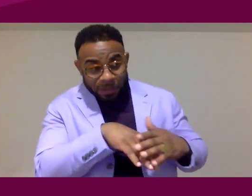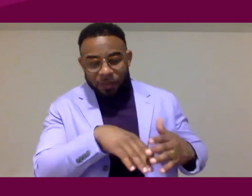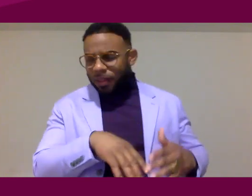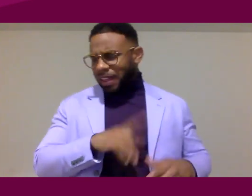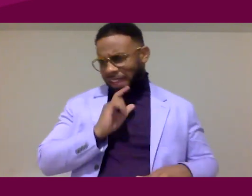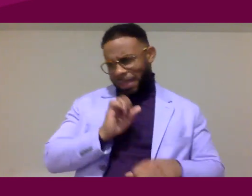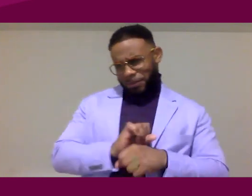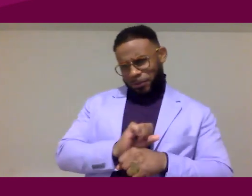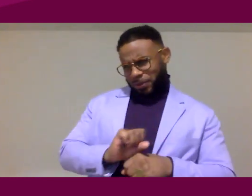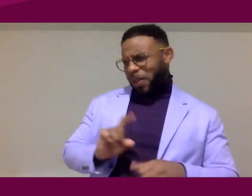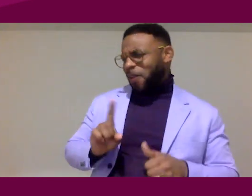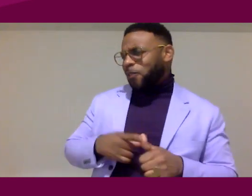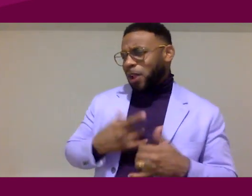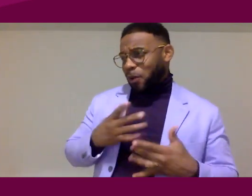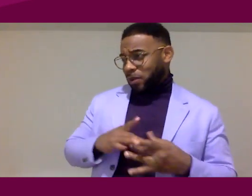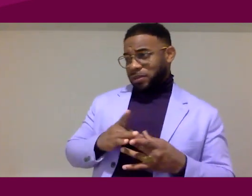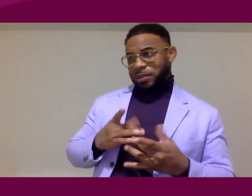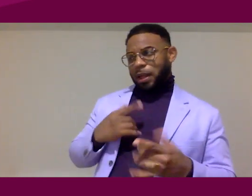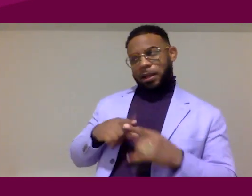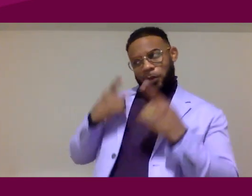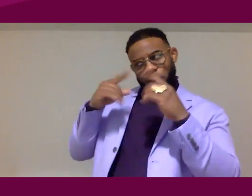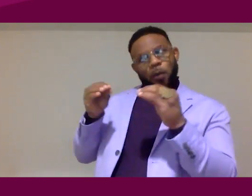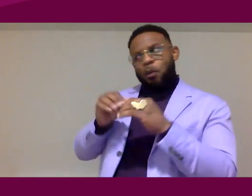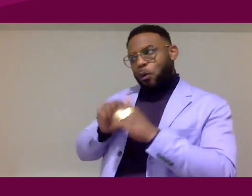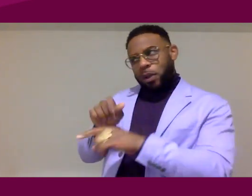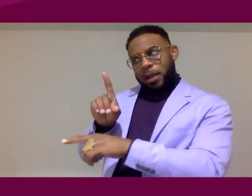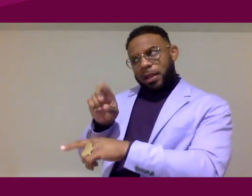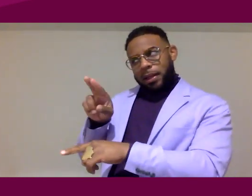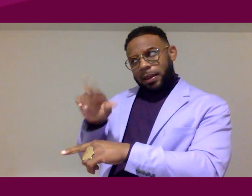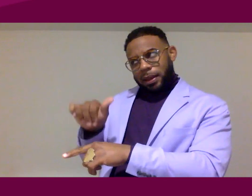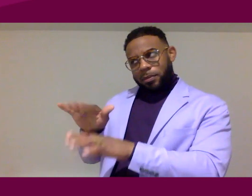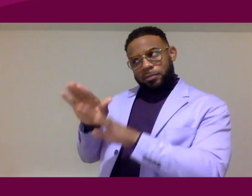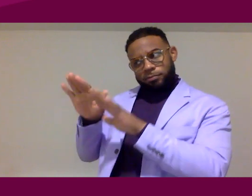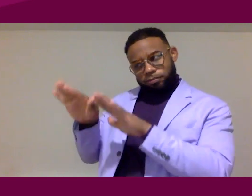Well, first I want to say I couldn't agree more with what Deborah said there.